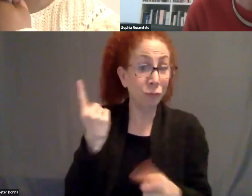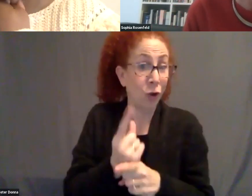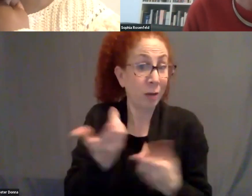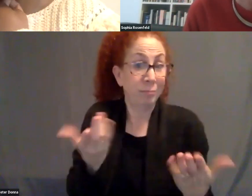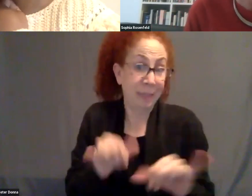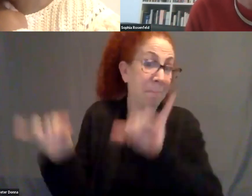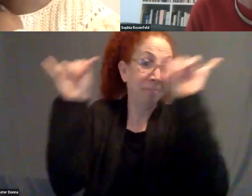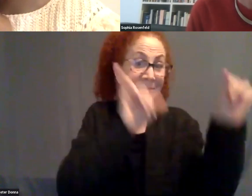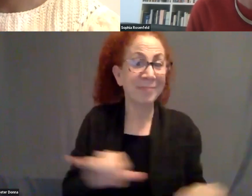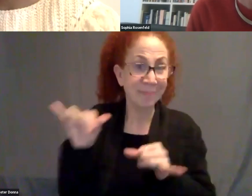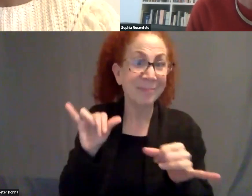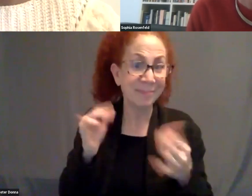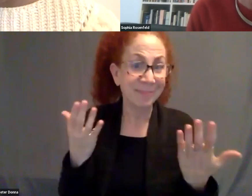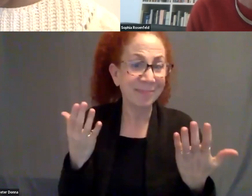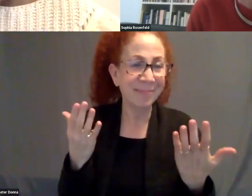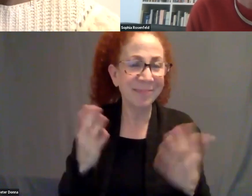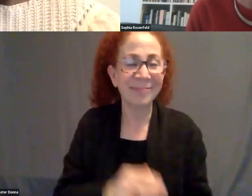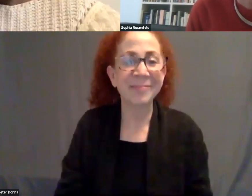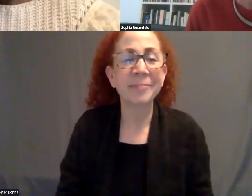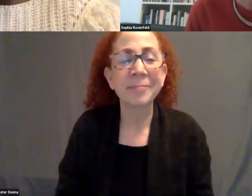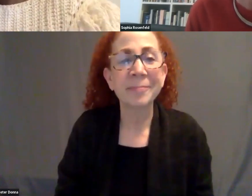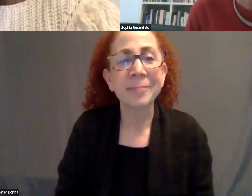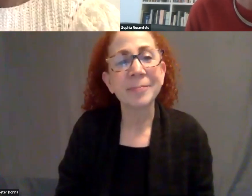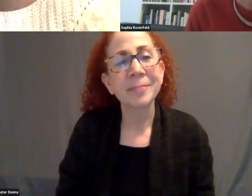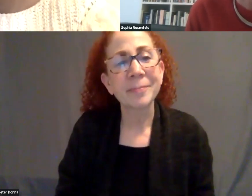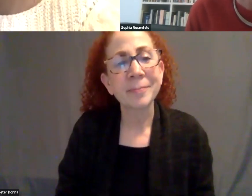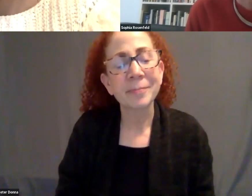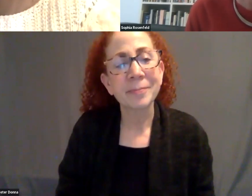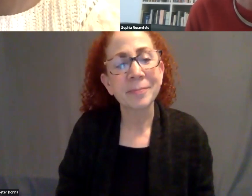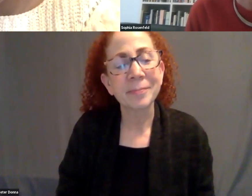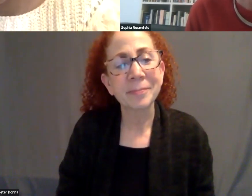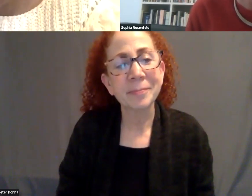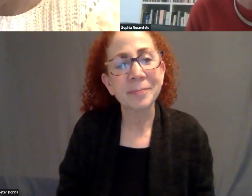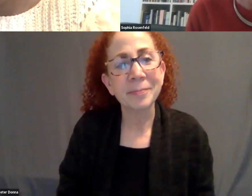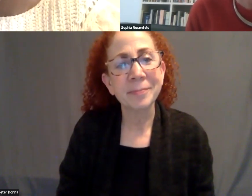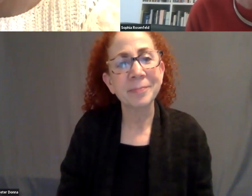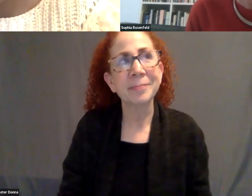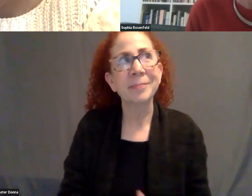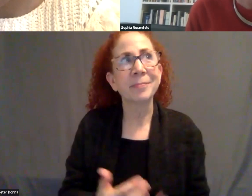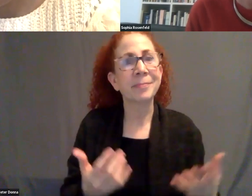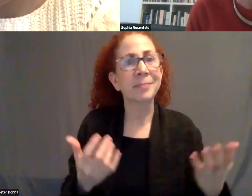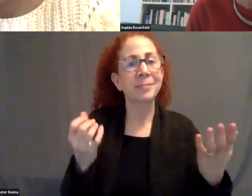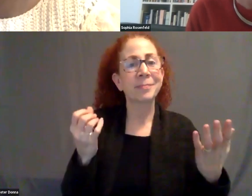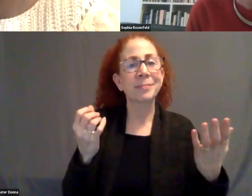Everyone has that as a kind of past tense, will have that as a past tense at some point.